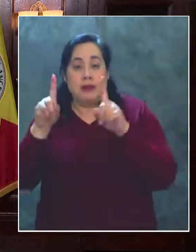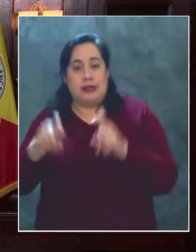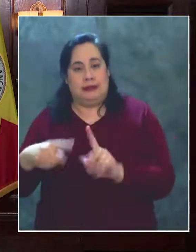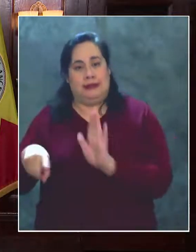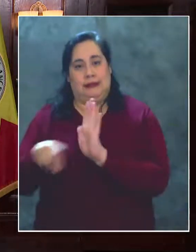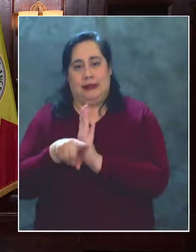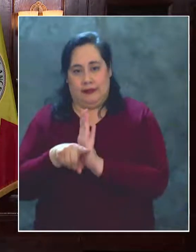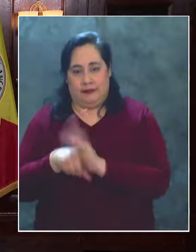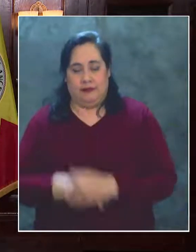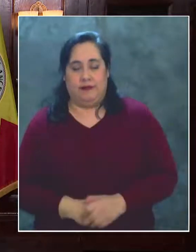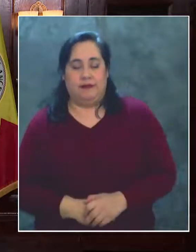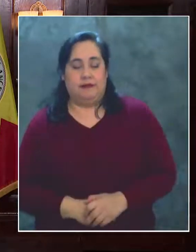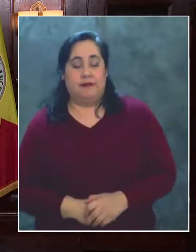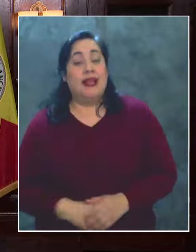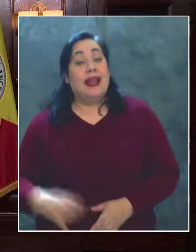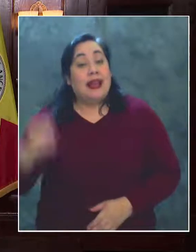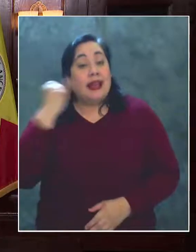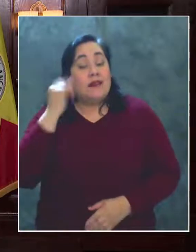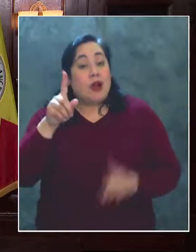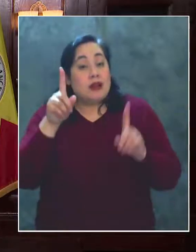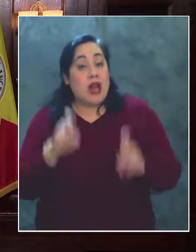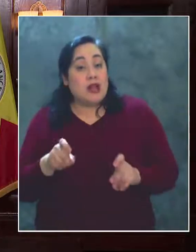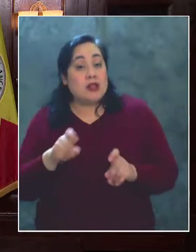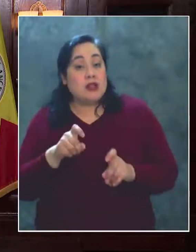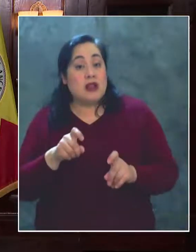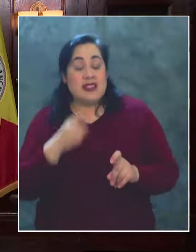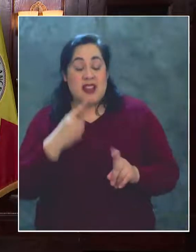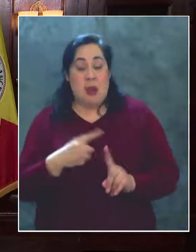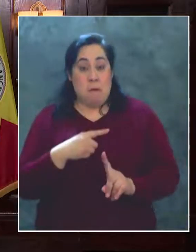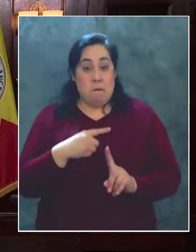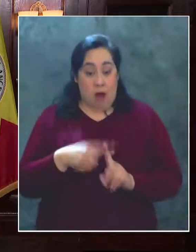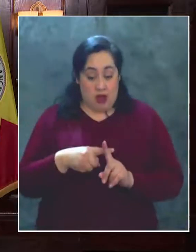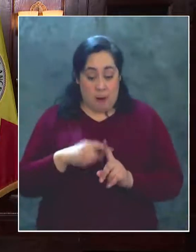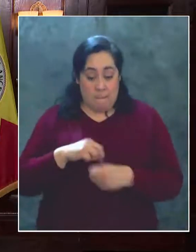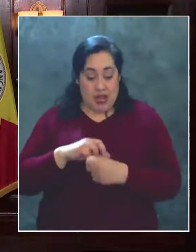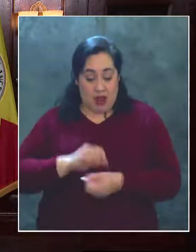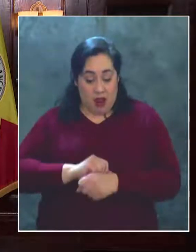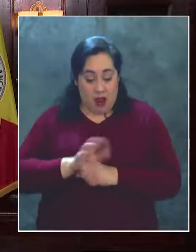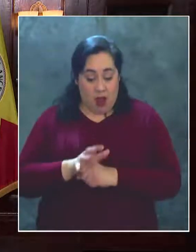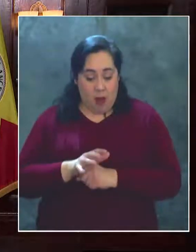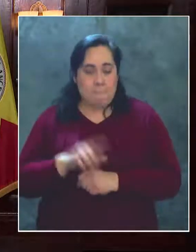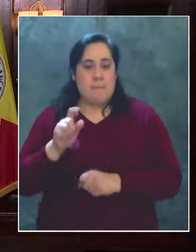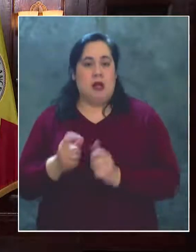RECEIVED A NEGATIVE RESULT. AND IF YOUR TEST RESULT COMES BACK POSITIVE, ISOLATE YOURSELF